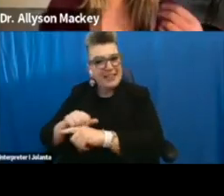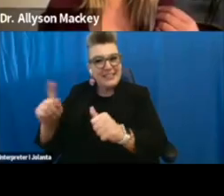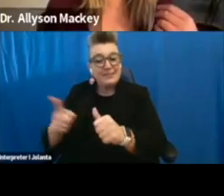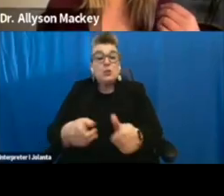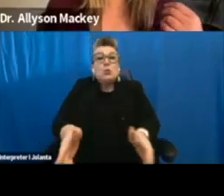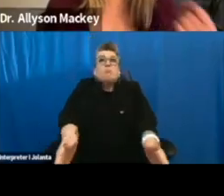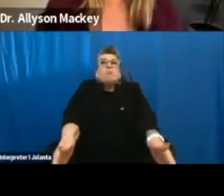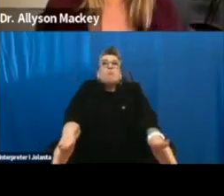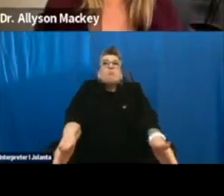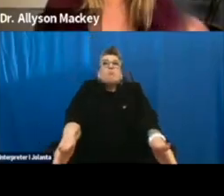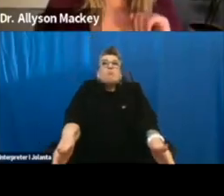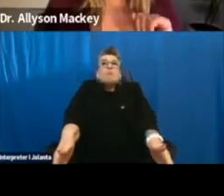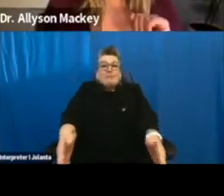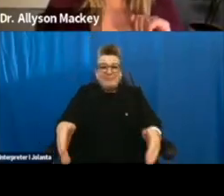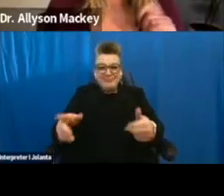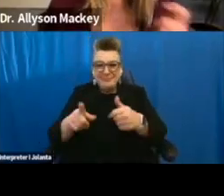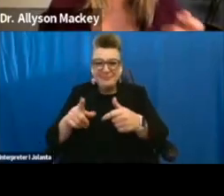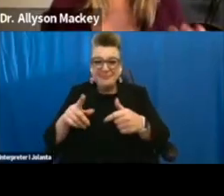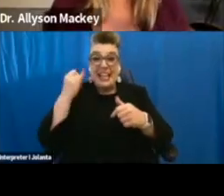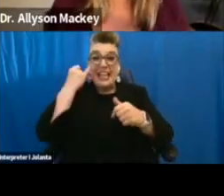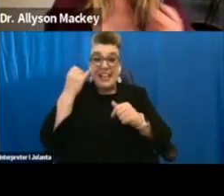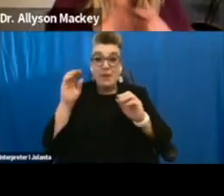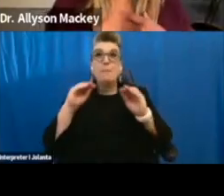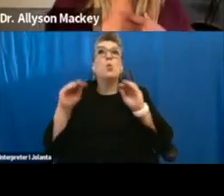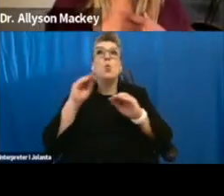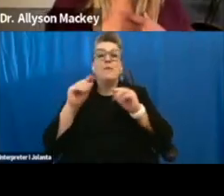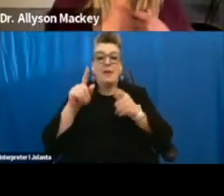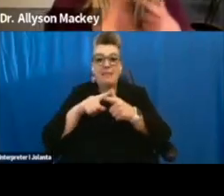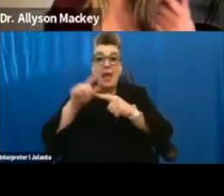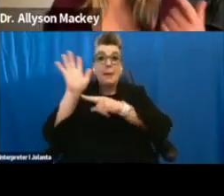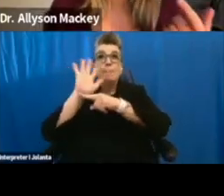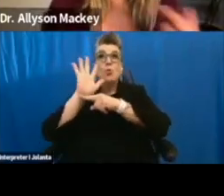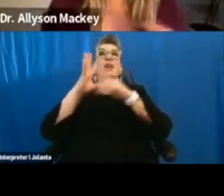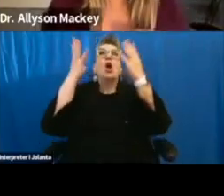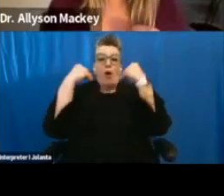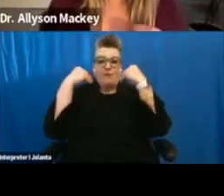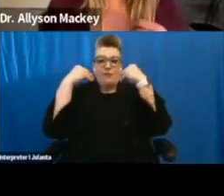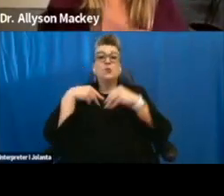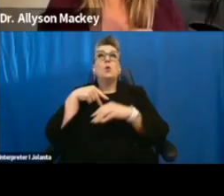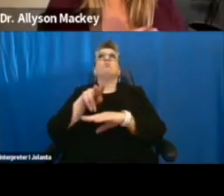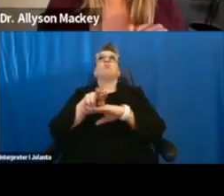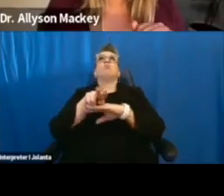movie turns off if they move their head too much uh this usually works usually we